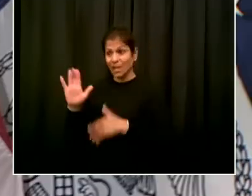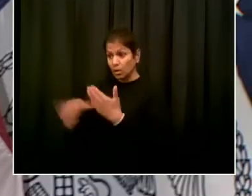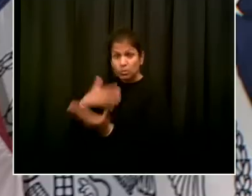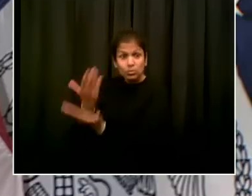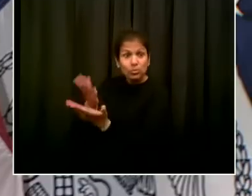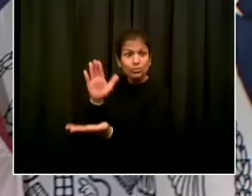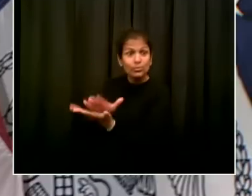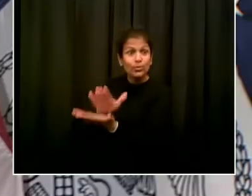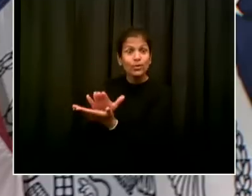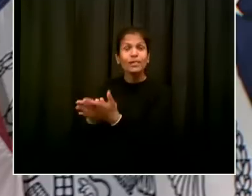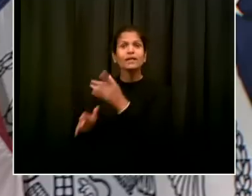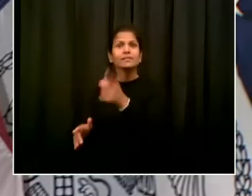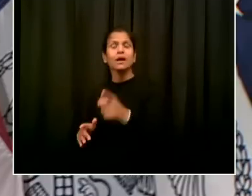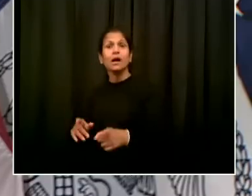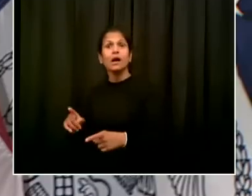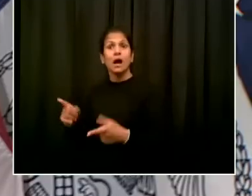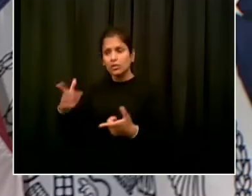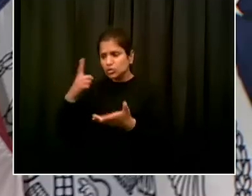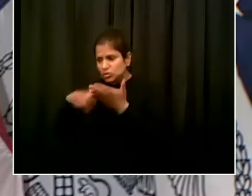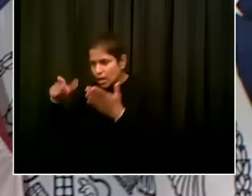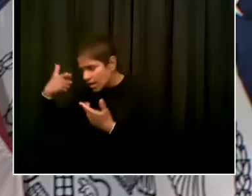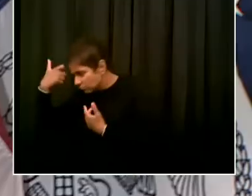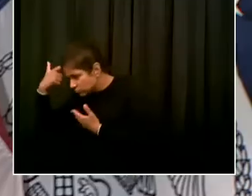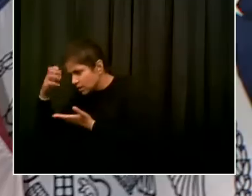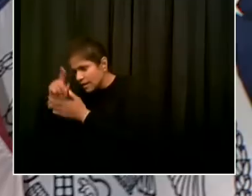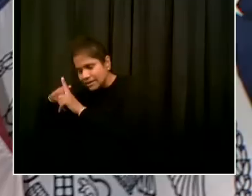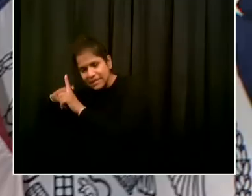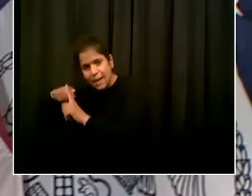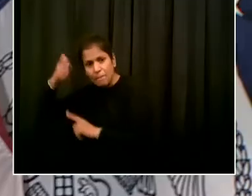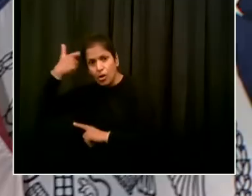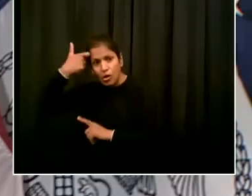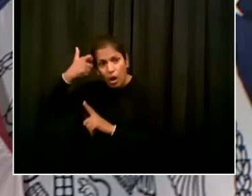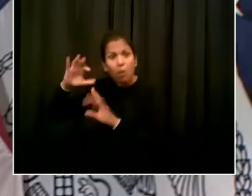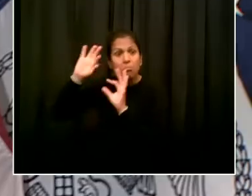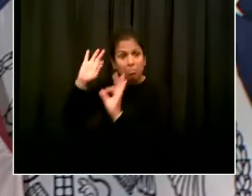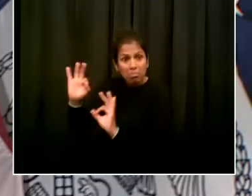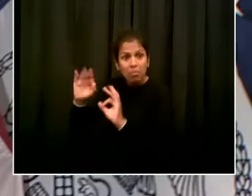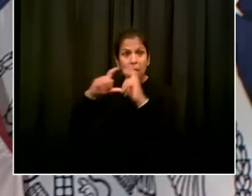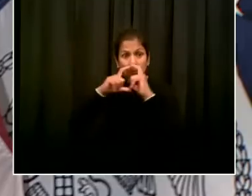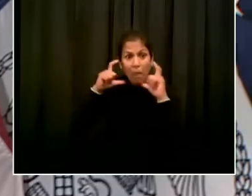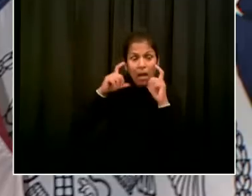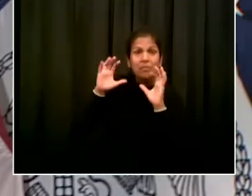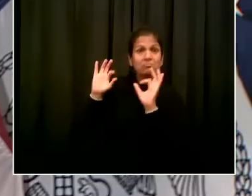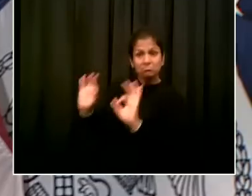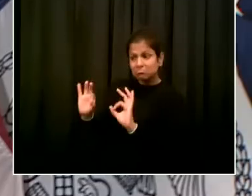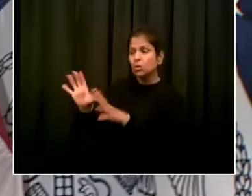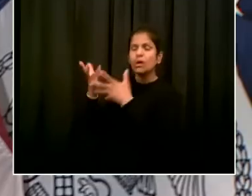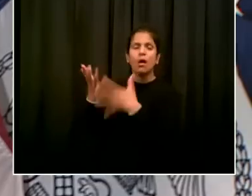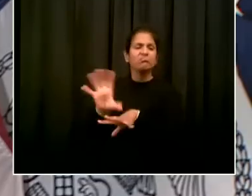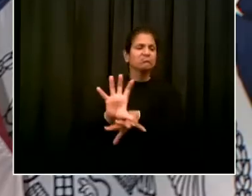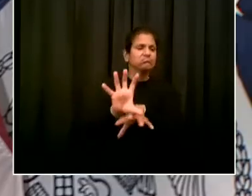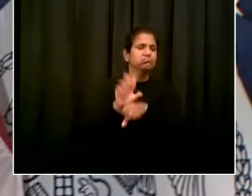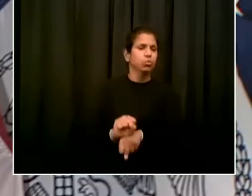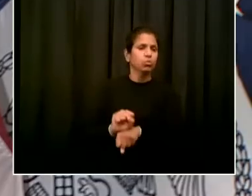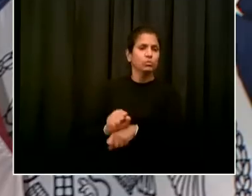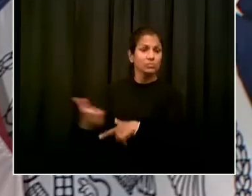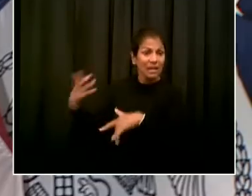EITHER ONLINE OR ON PAPER, OR CANCER R KNOWING THAAIFT HETY Y DON'T HAVE THE FORM, THEY GO STRAIGHT FOR THE